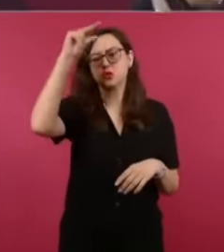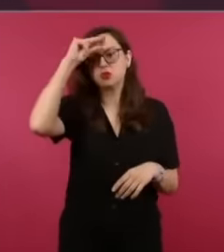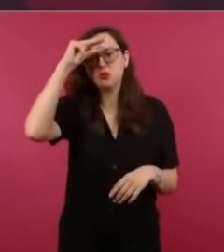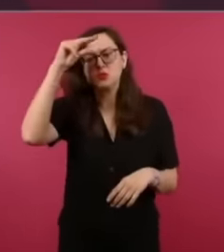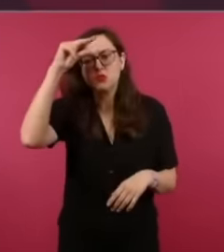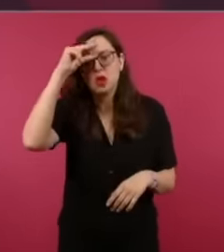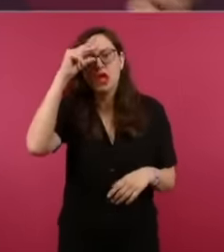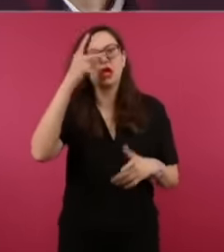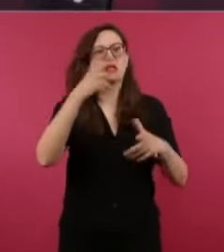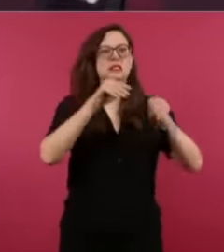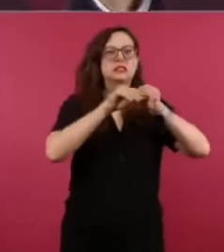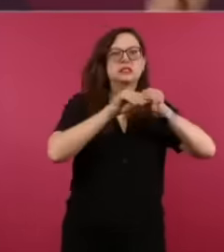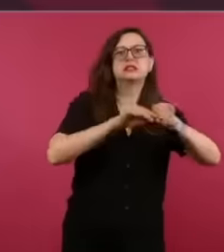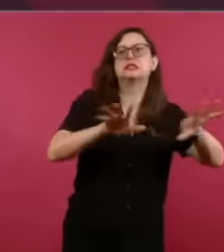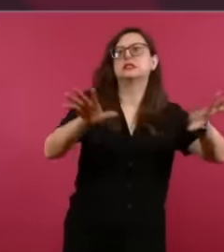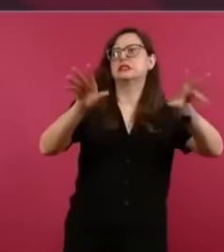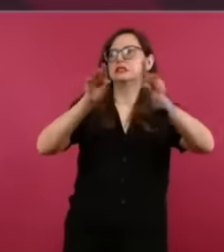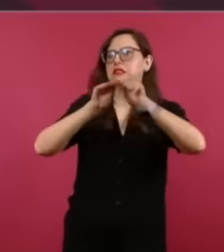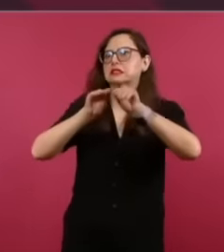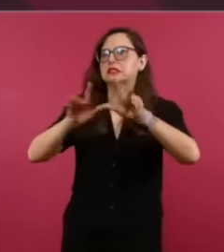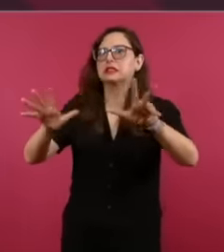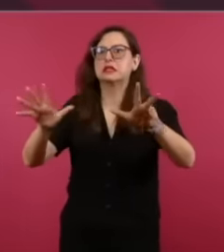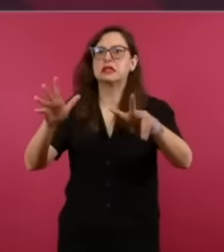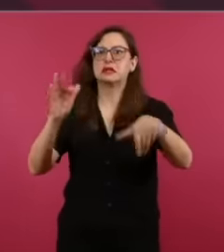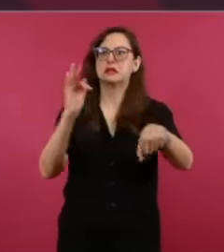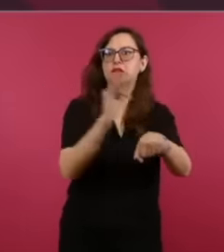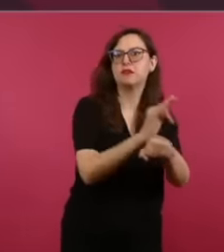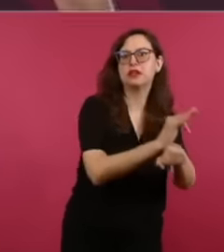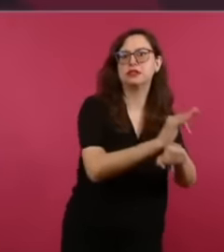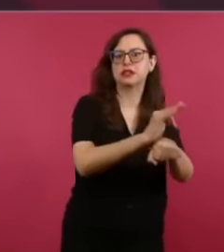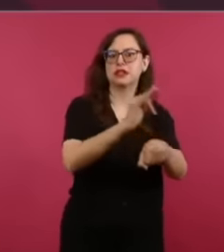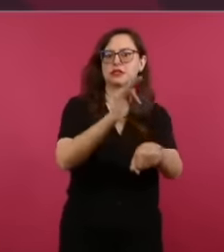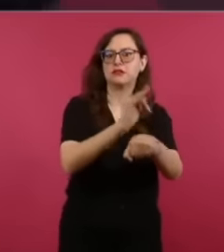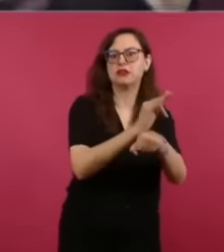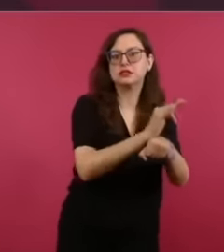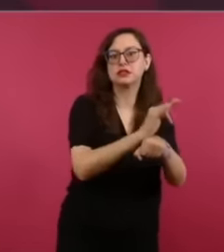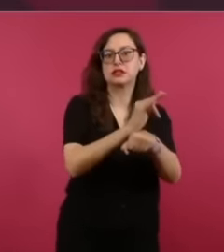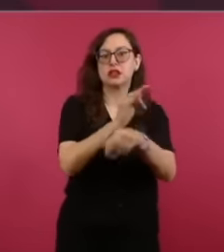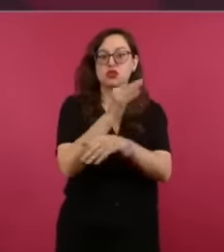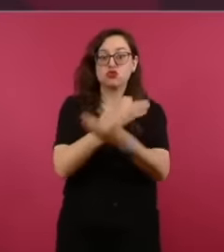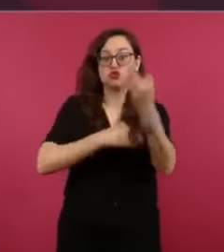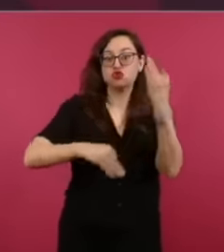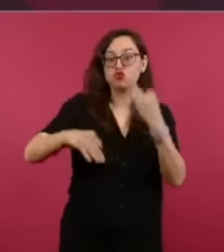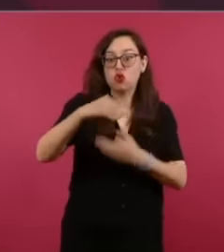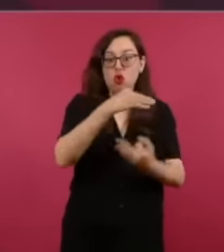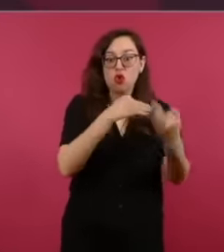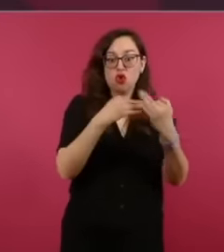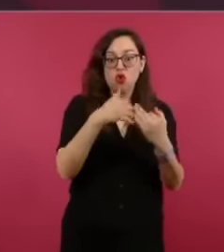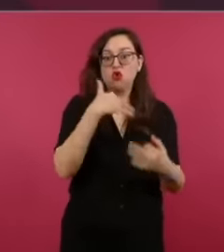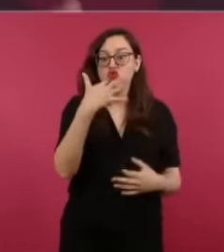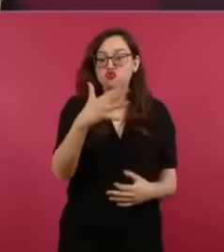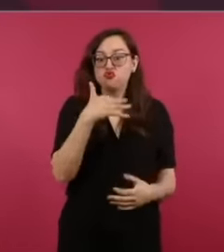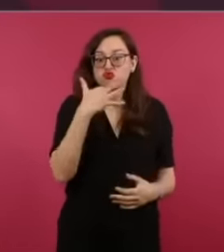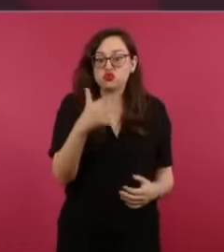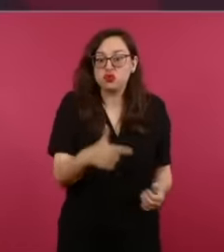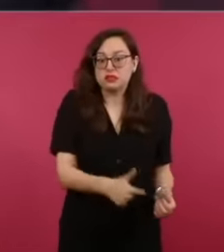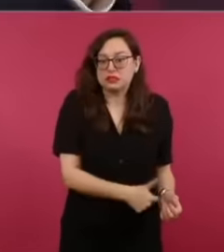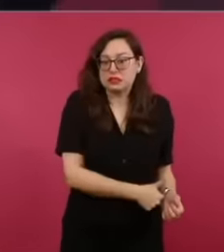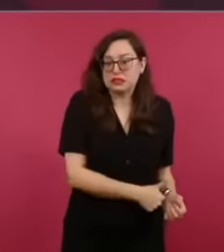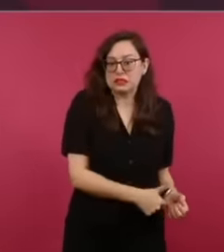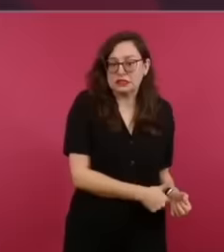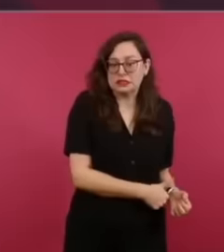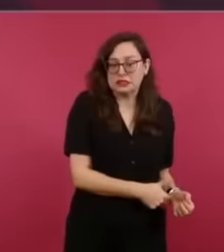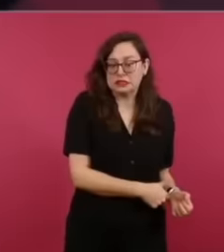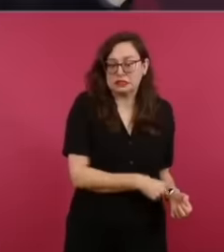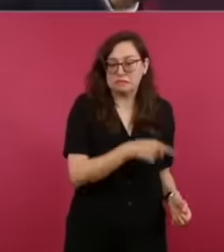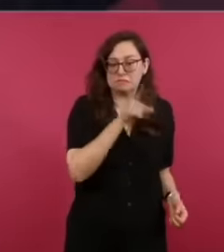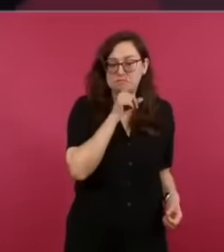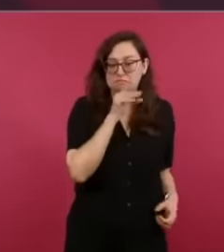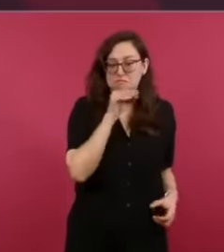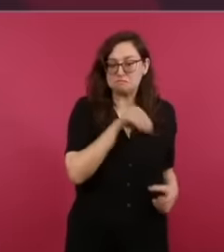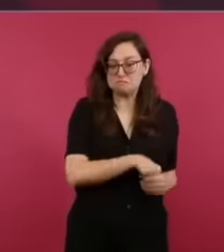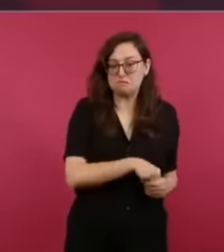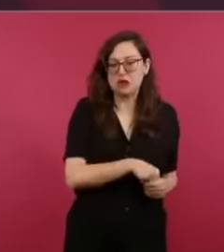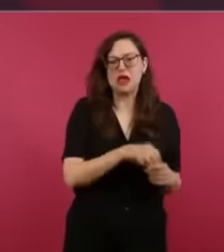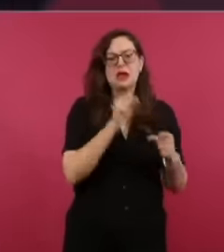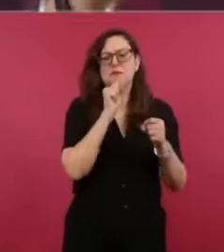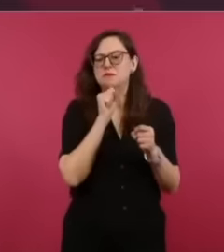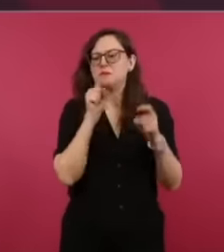legitimizing corruption everything everything everything as in the Porfiriato that scientists existed